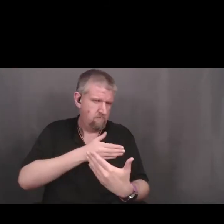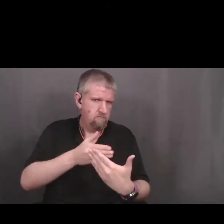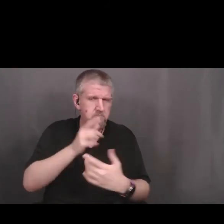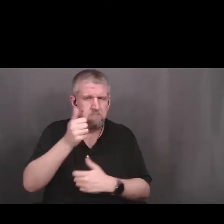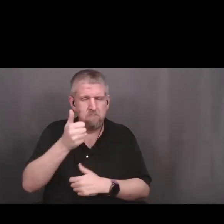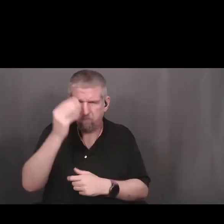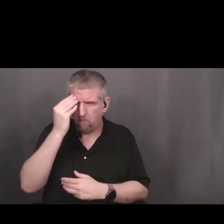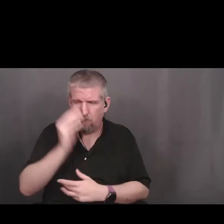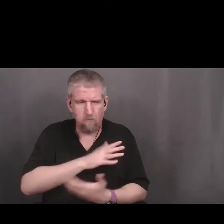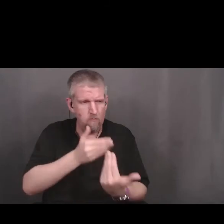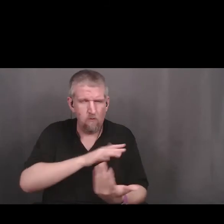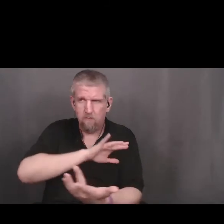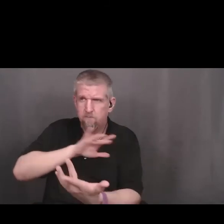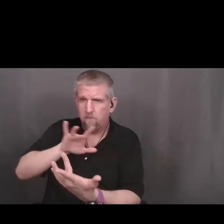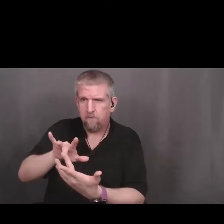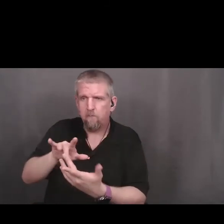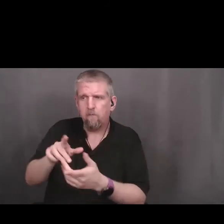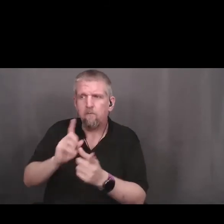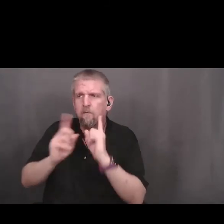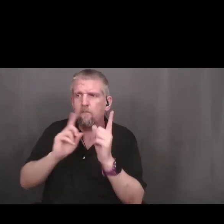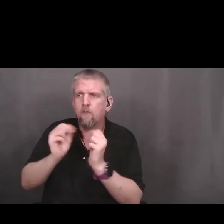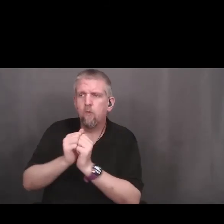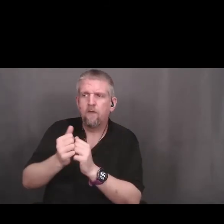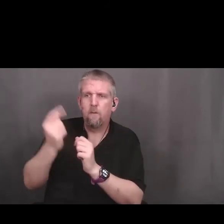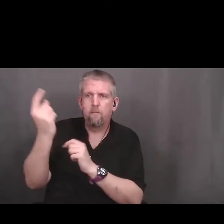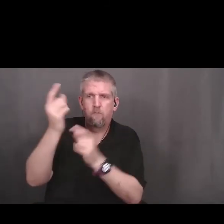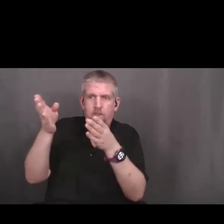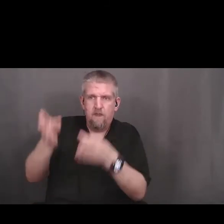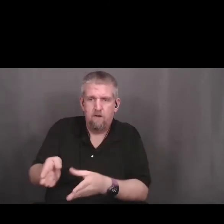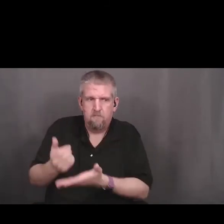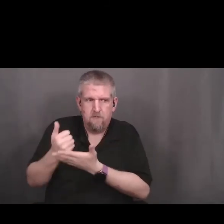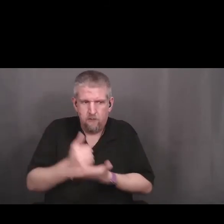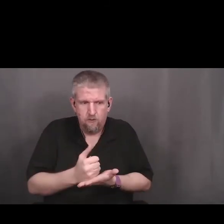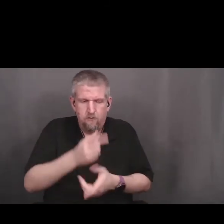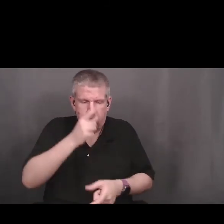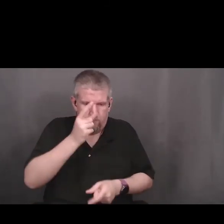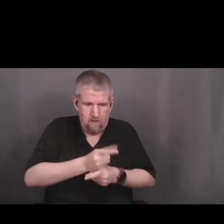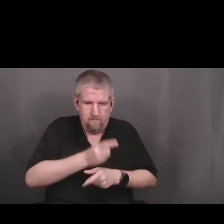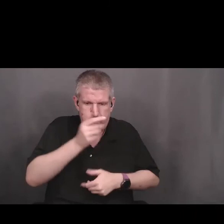go ahead and reach out at least to speak with somebody there to help make sure that you're on the right track and if they do need anything,